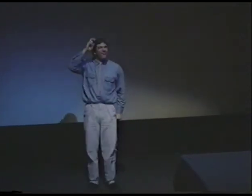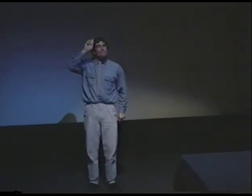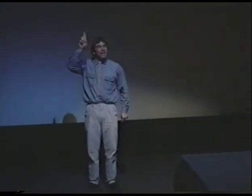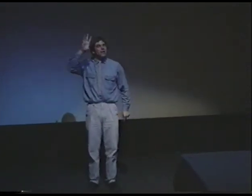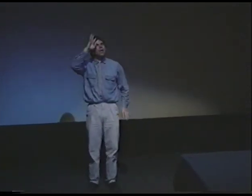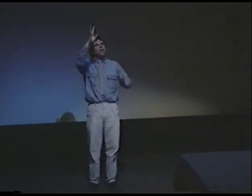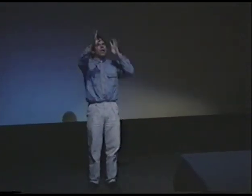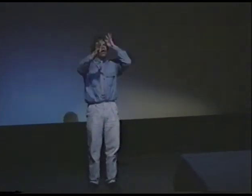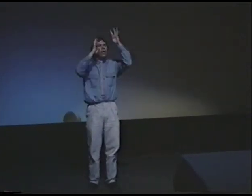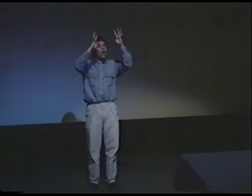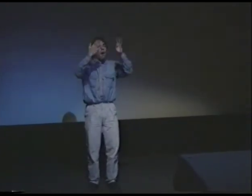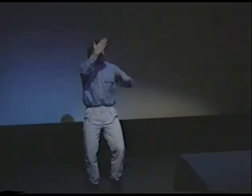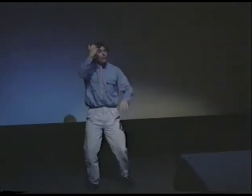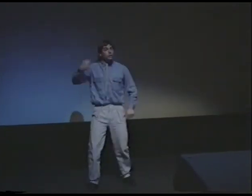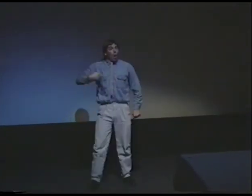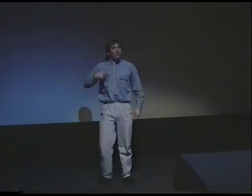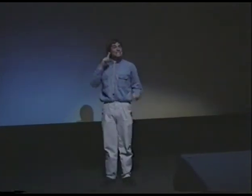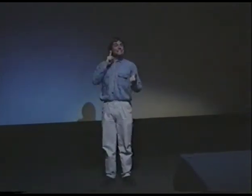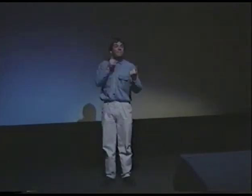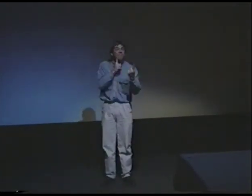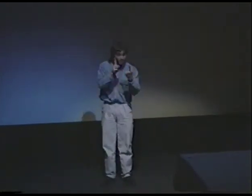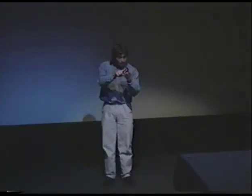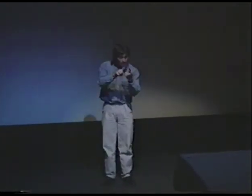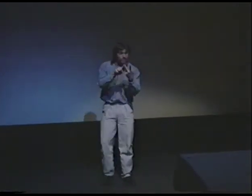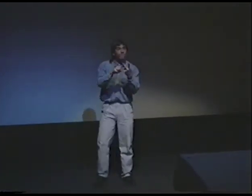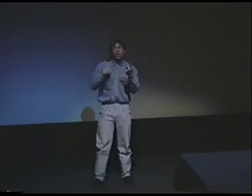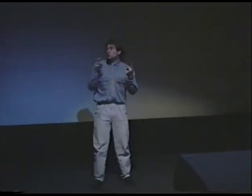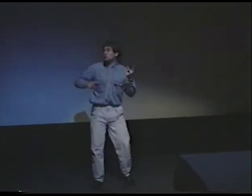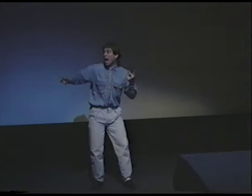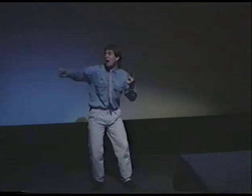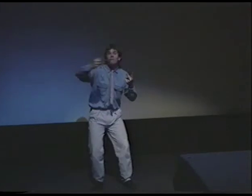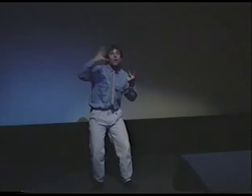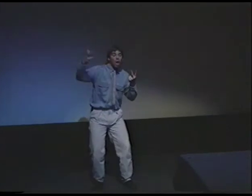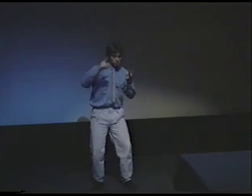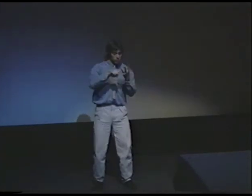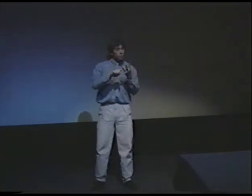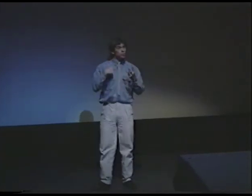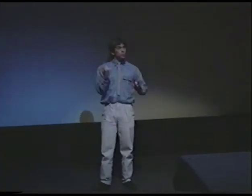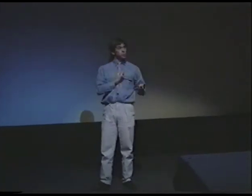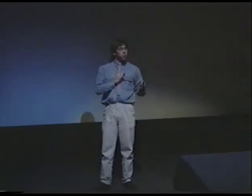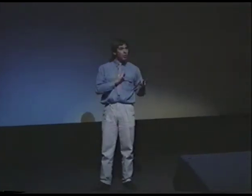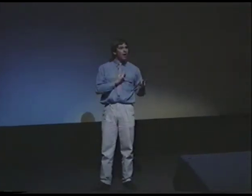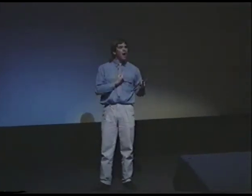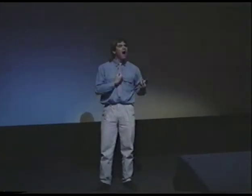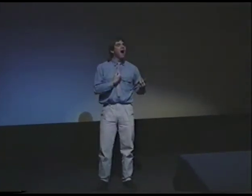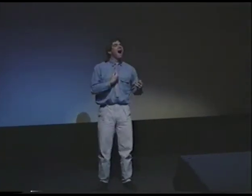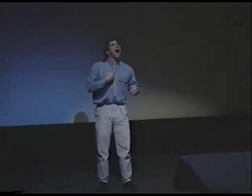it's from that side of the brain. When I was a kid, I was doing that a lot. I was traveling a lot.